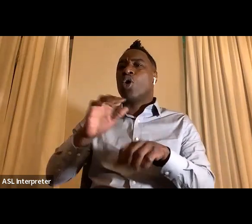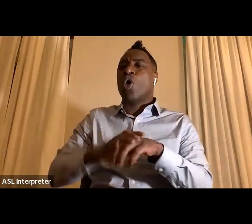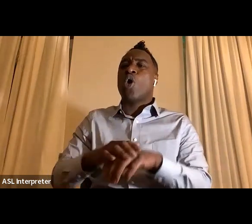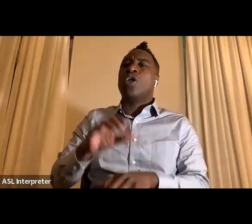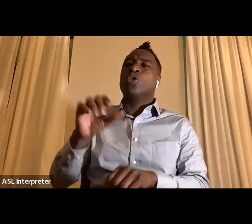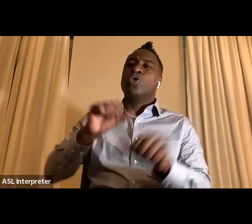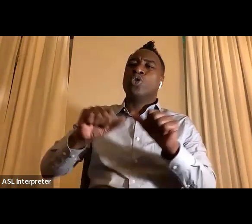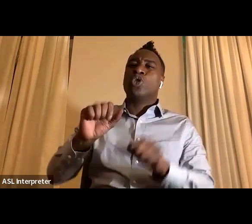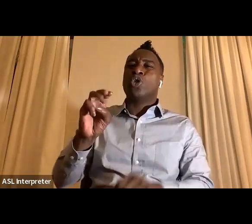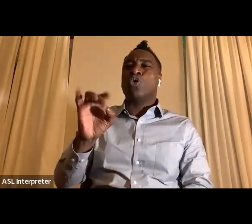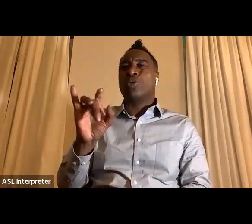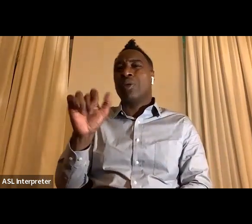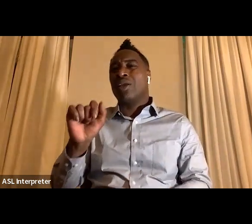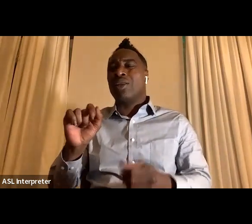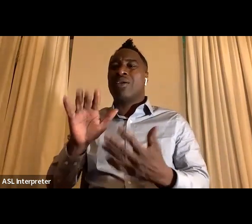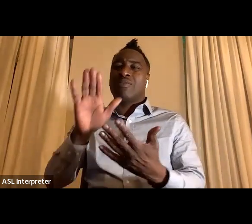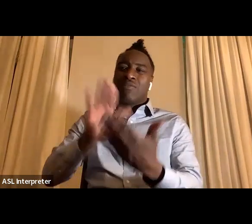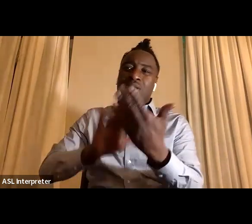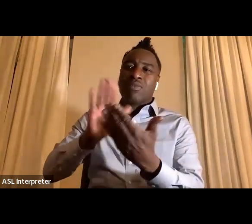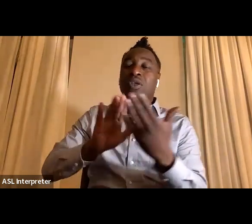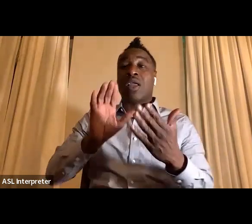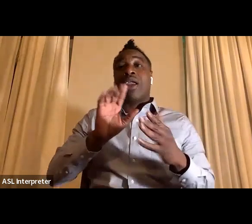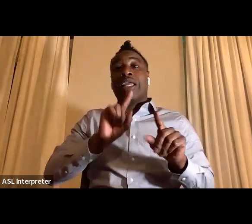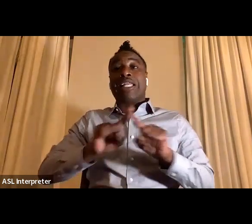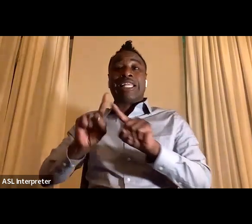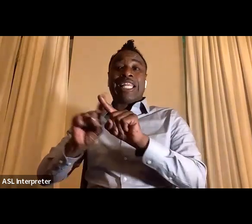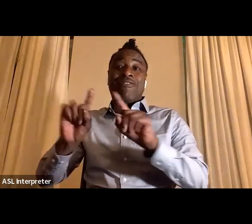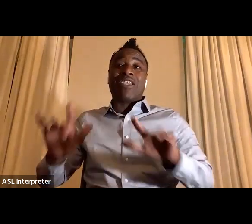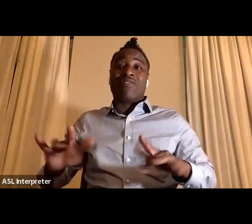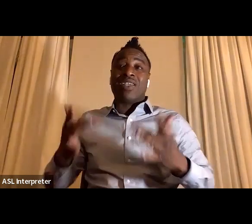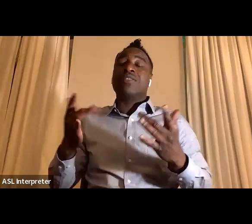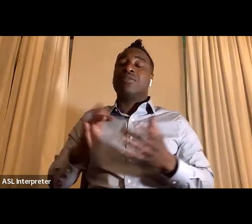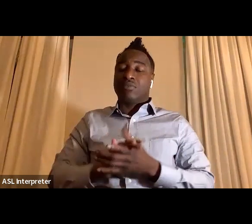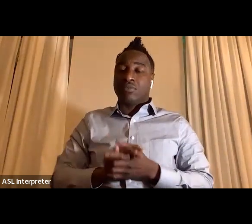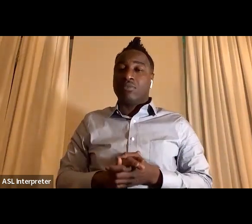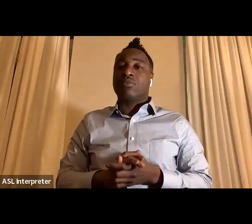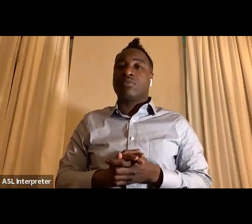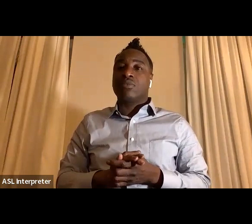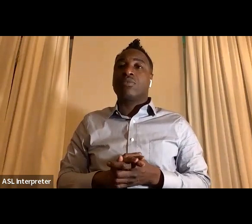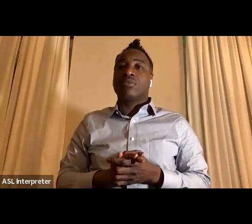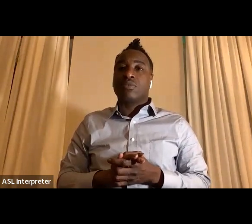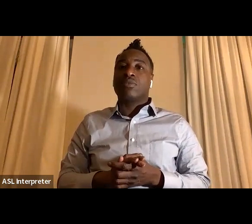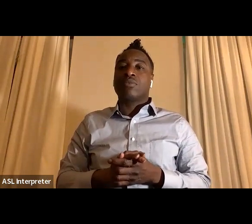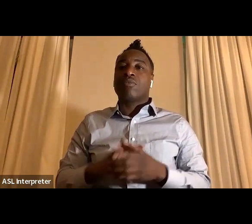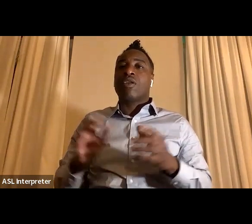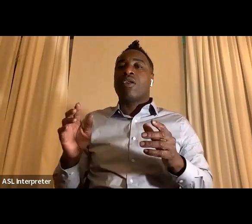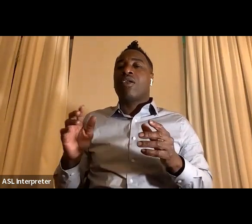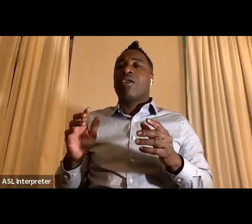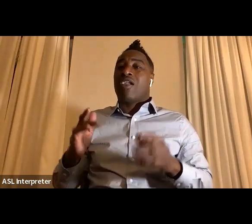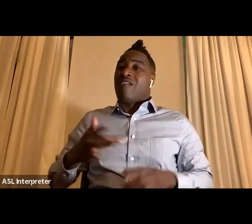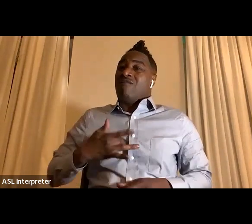different events, things like that. So I think it's a very like homey and familial community here for sure.